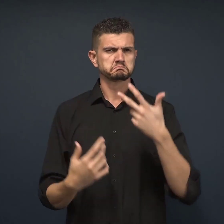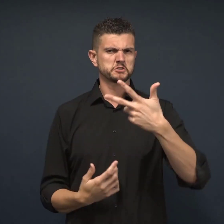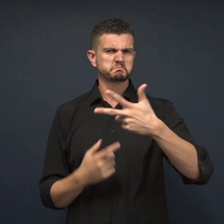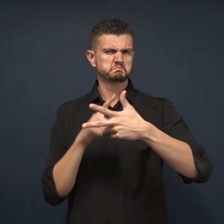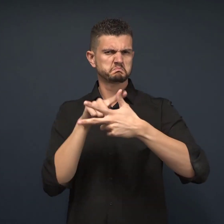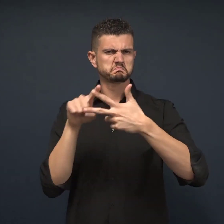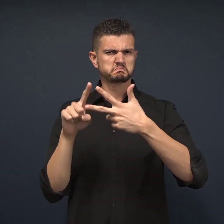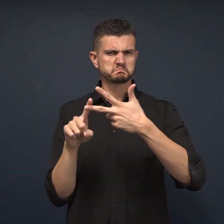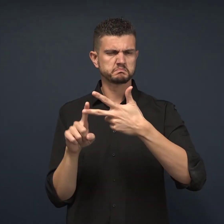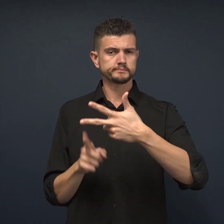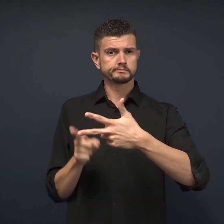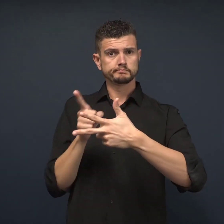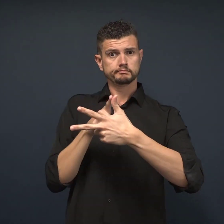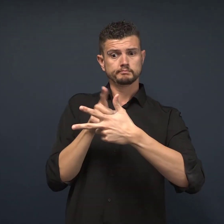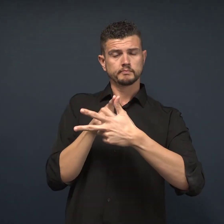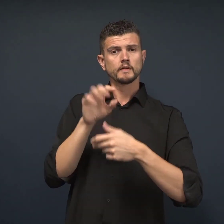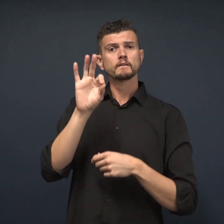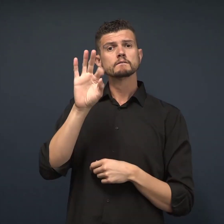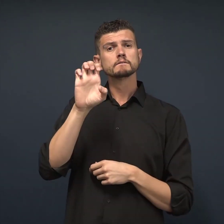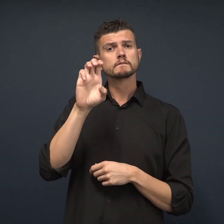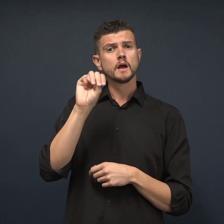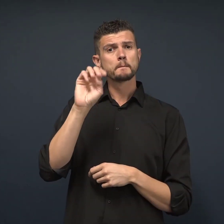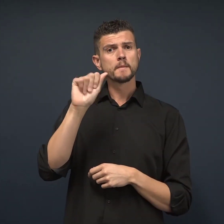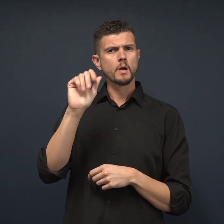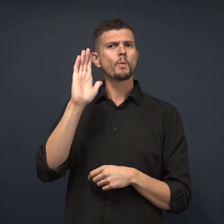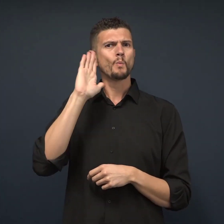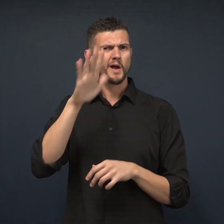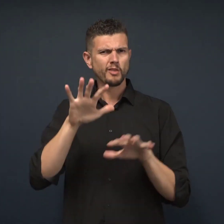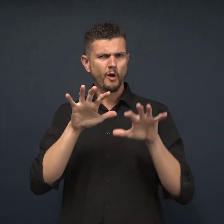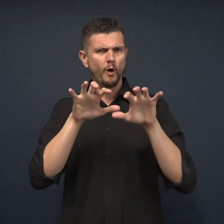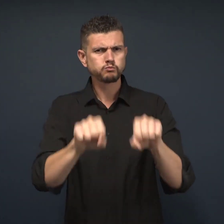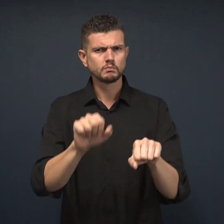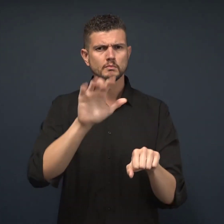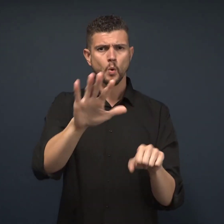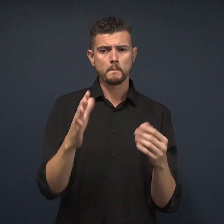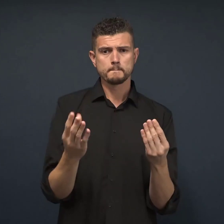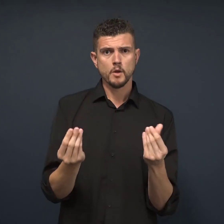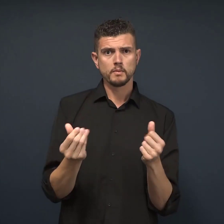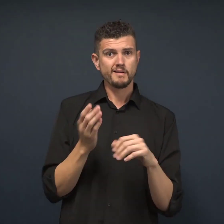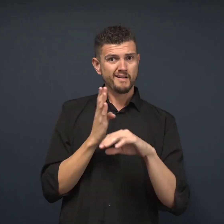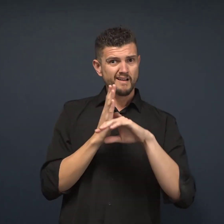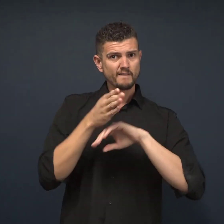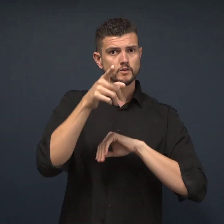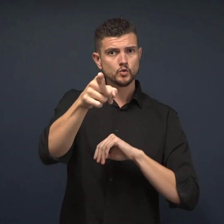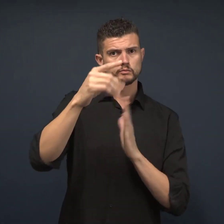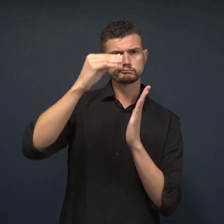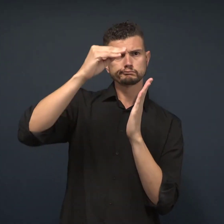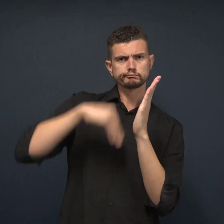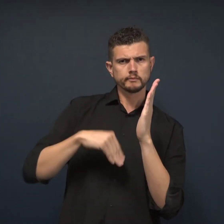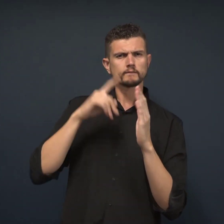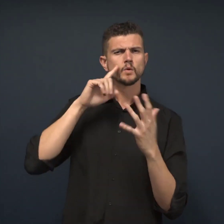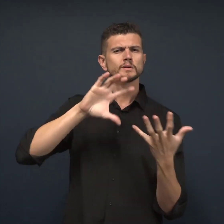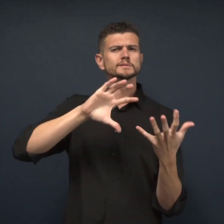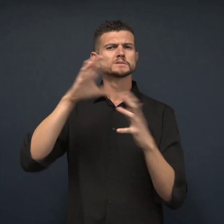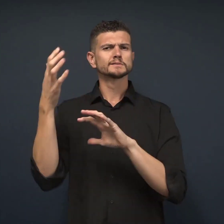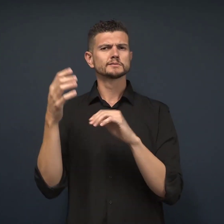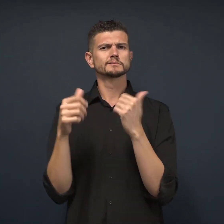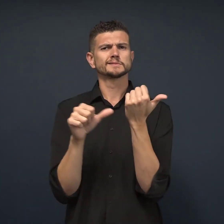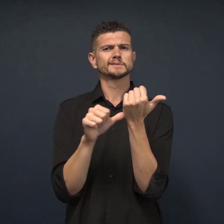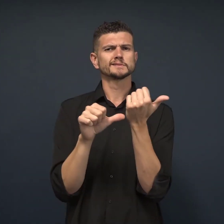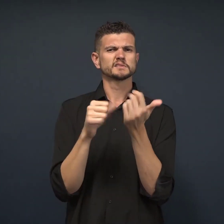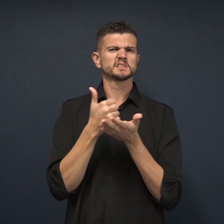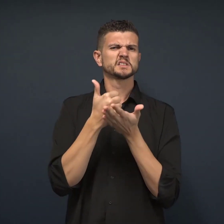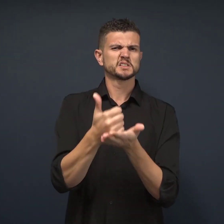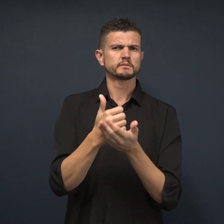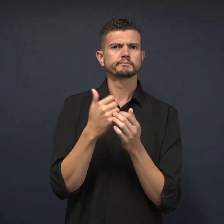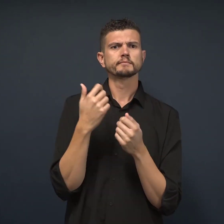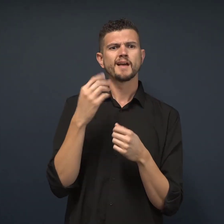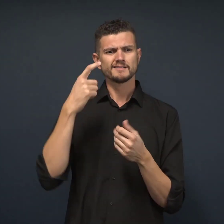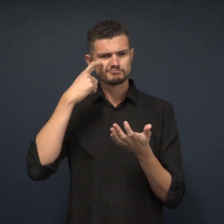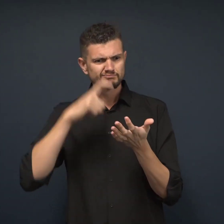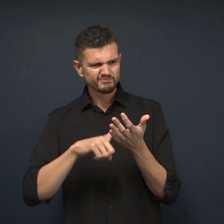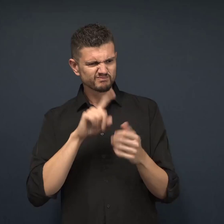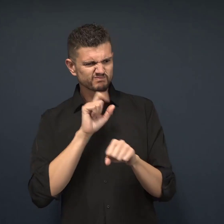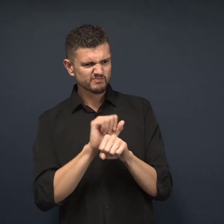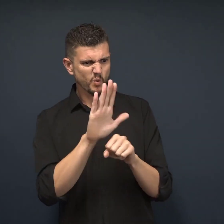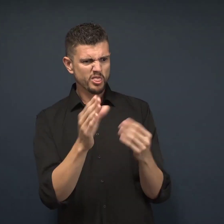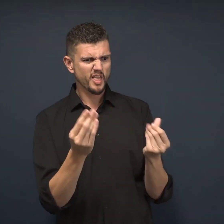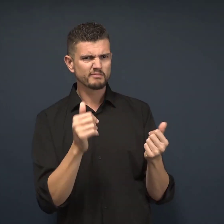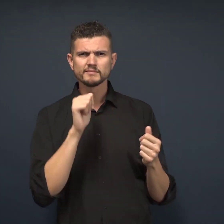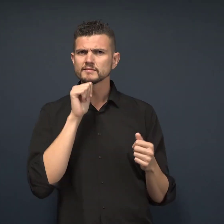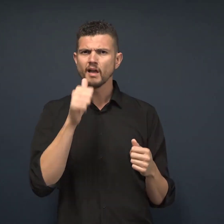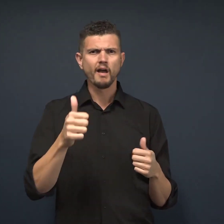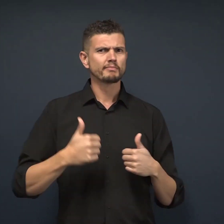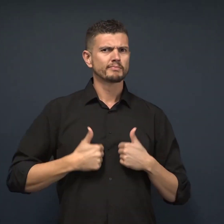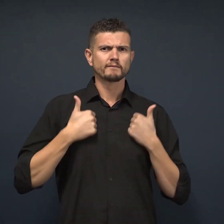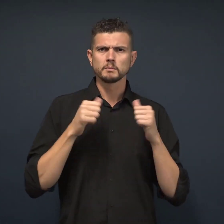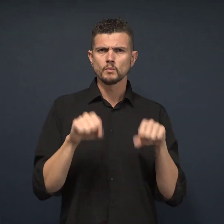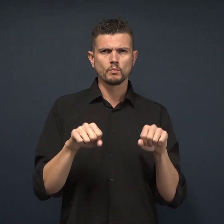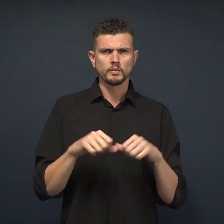They are: 1) FEMA will confiscate your property after you apply for disaster assistance and they find your land unlivable.